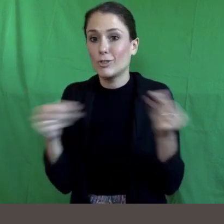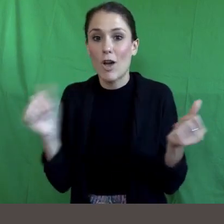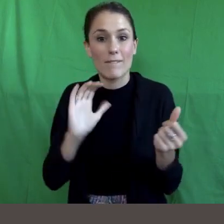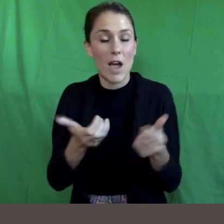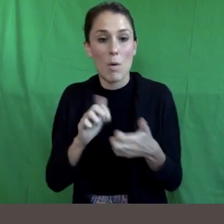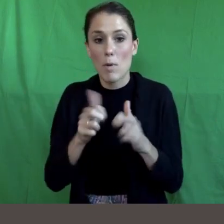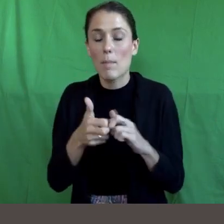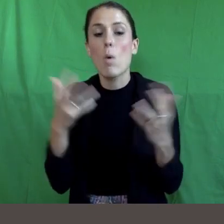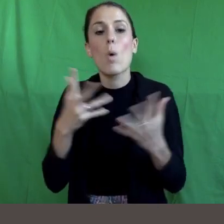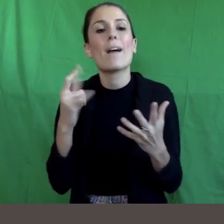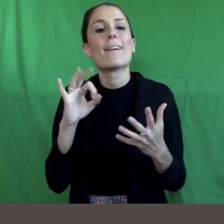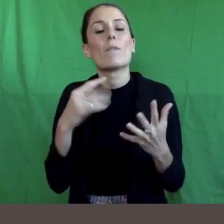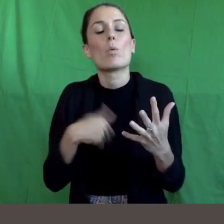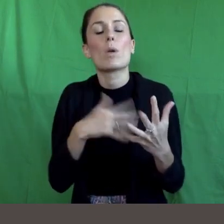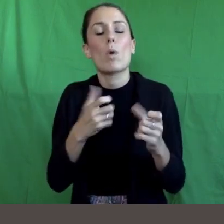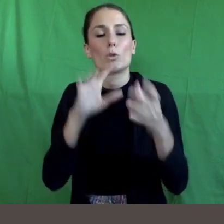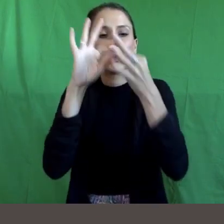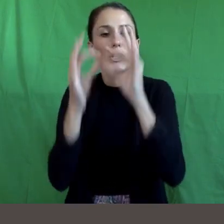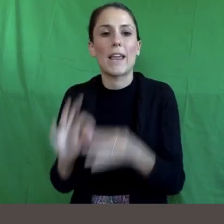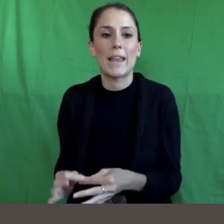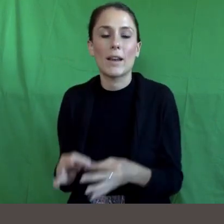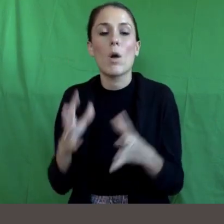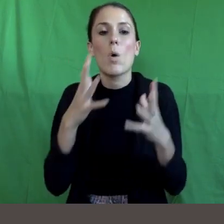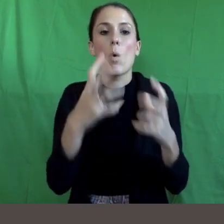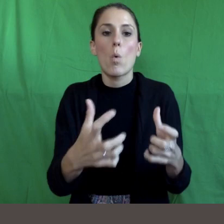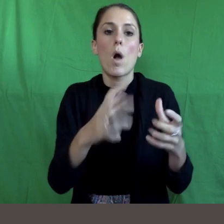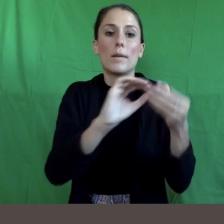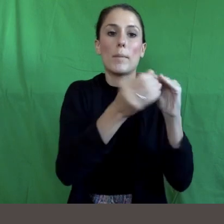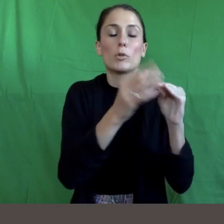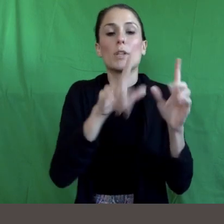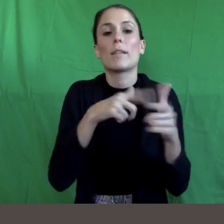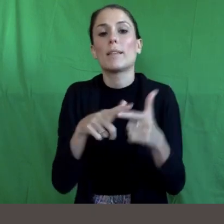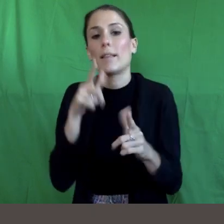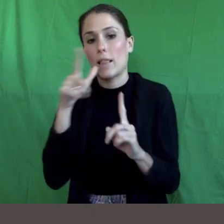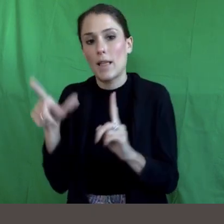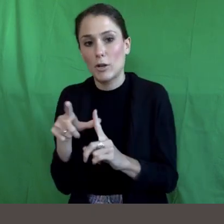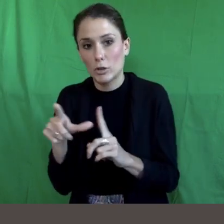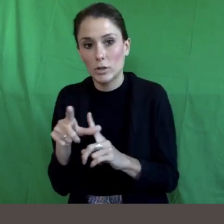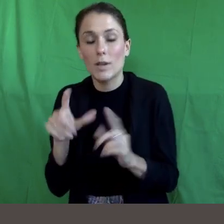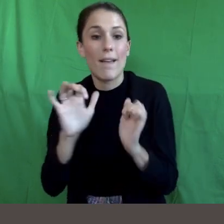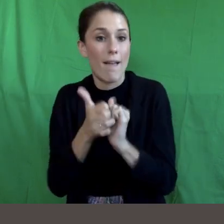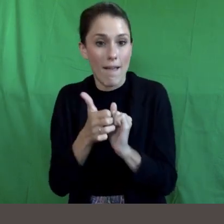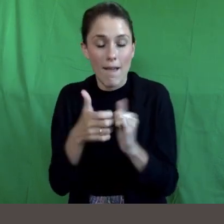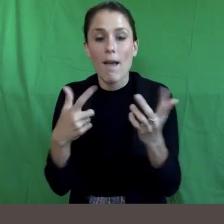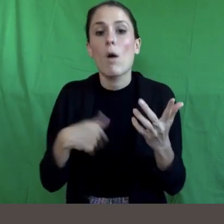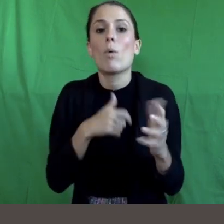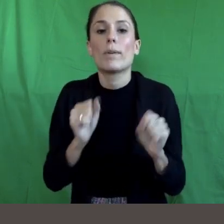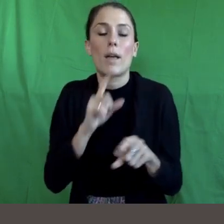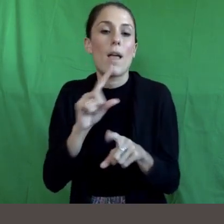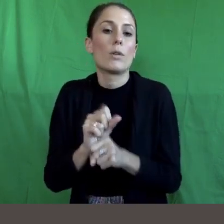What if we want to chain these two generators? We want to generate digits, and then we want to generate letters. How do we do that?